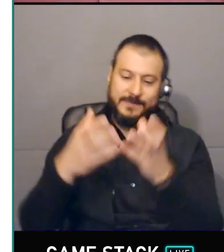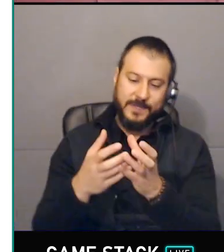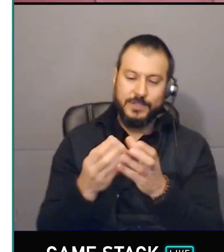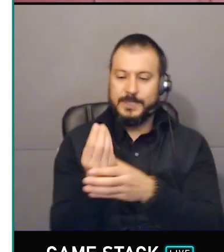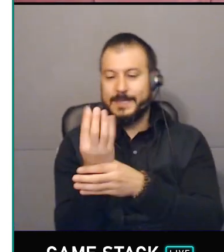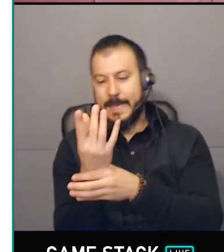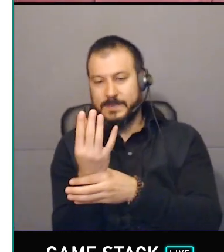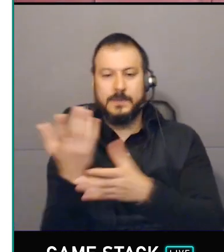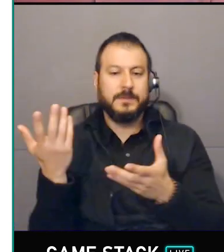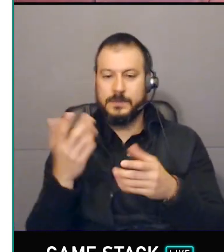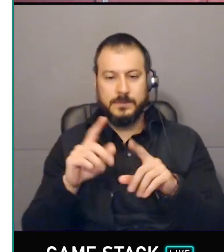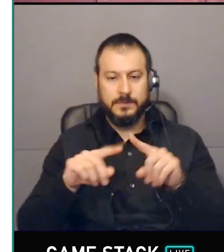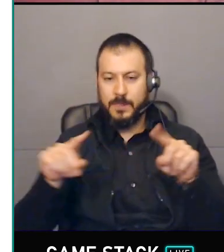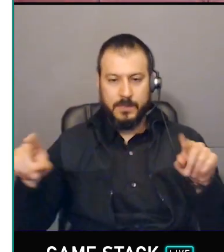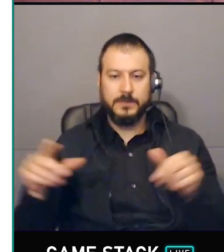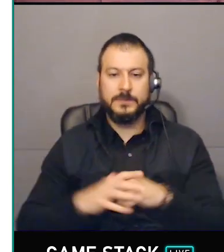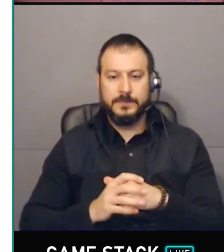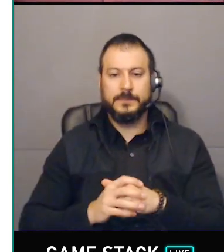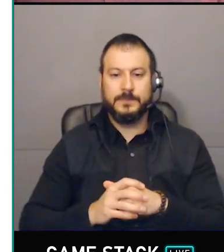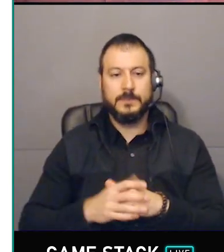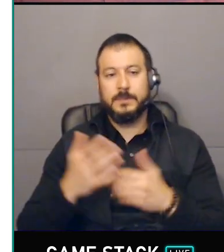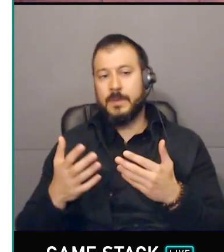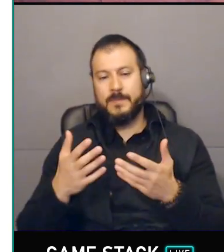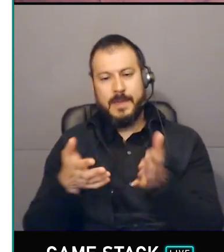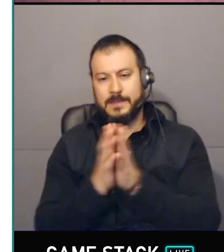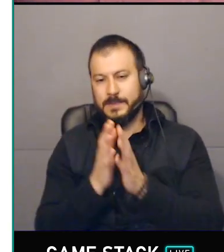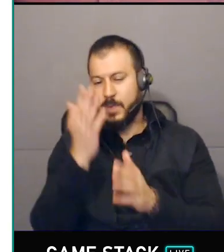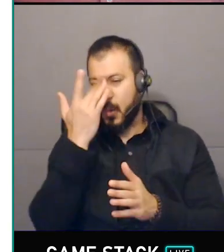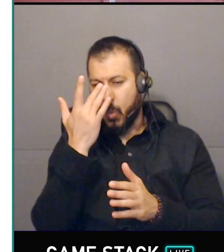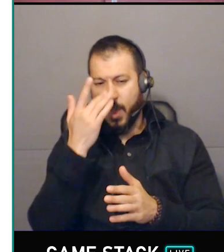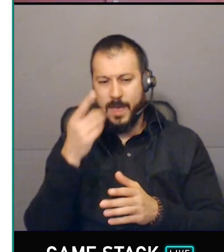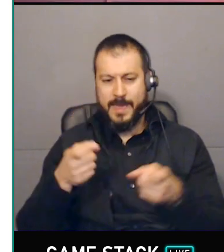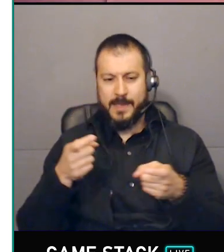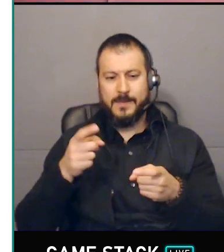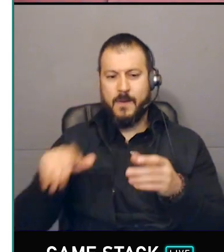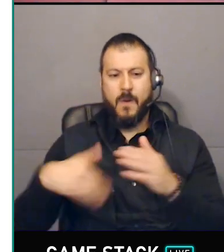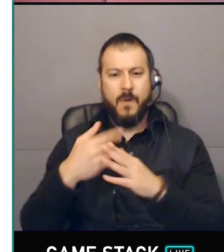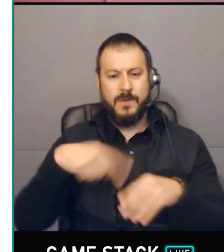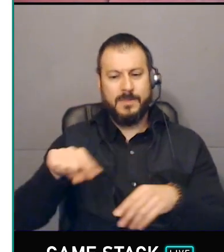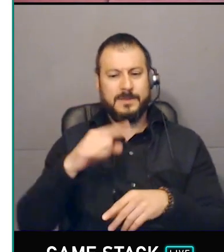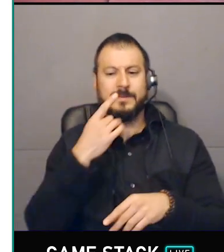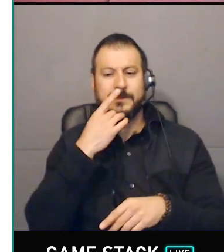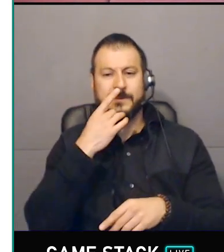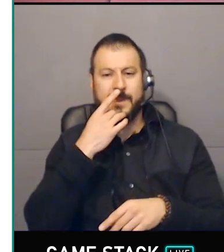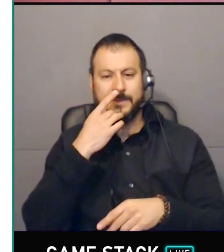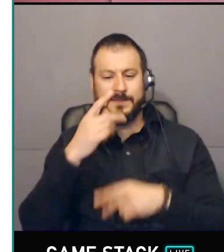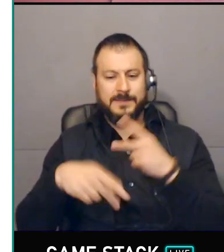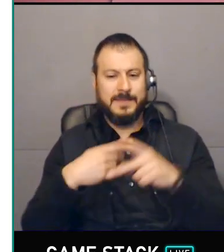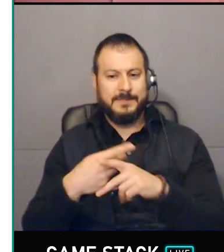capsules, etc. You might ask why are handling all these different light types difficult?